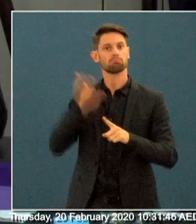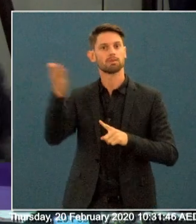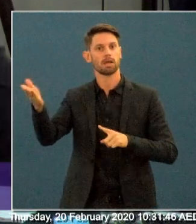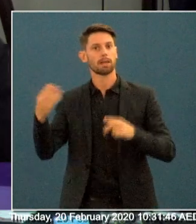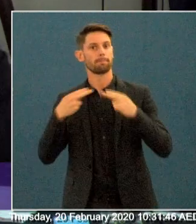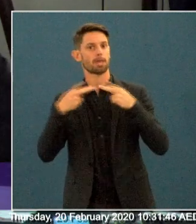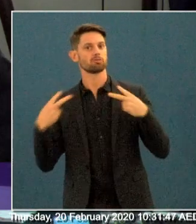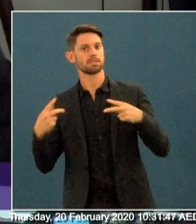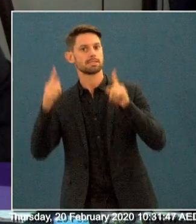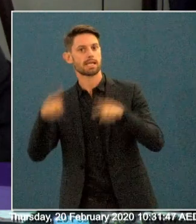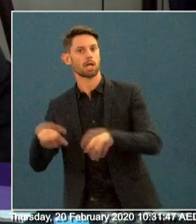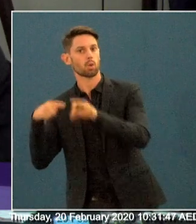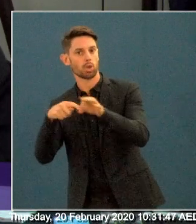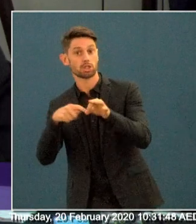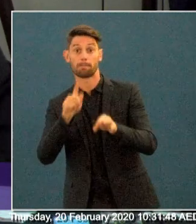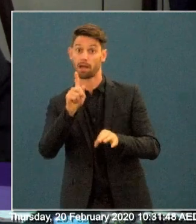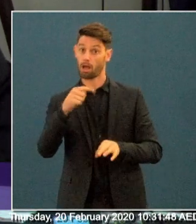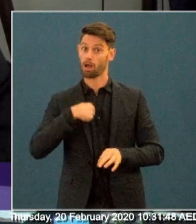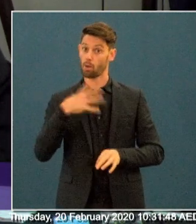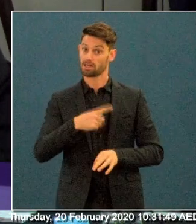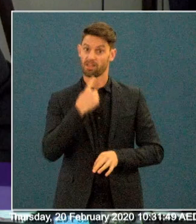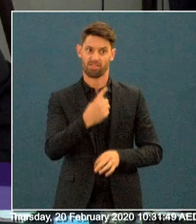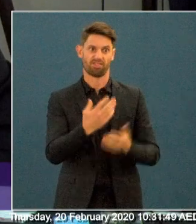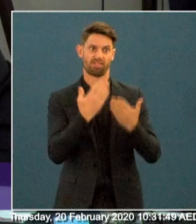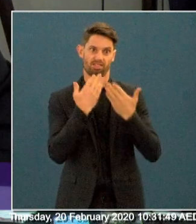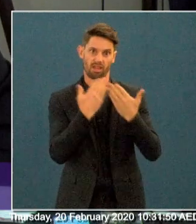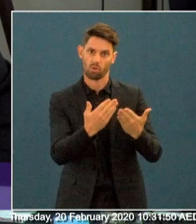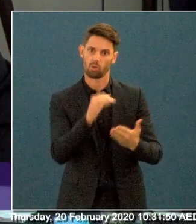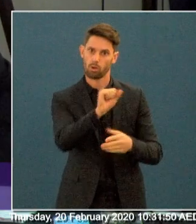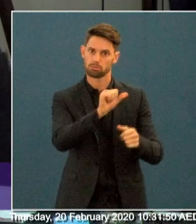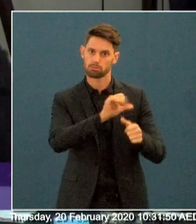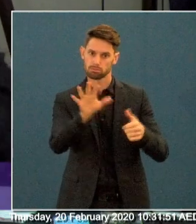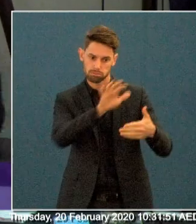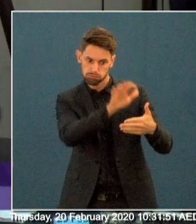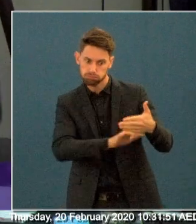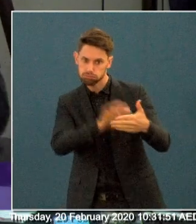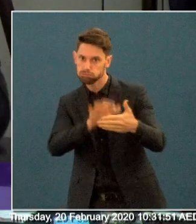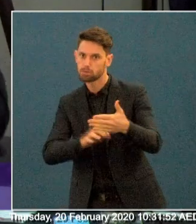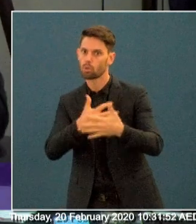But at the outset can I thank you for your very detailed statement, which we all have read. Thank you.